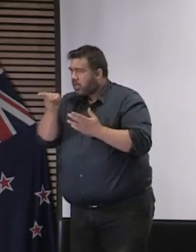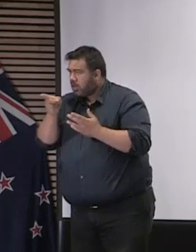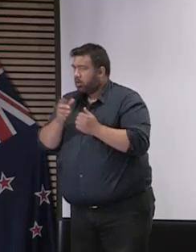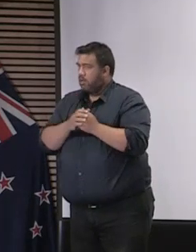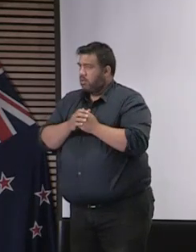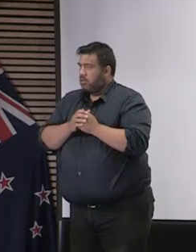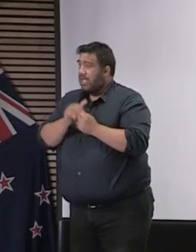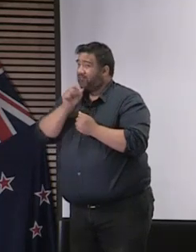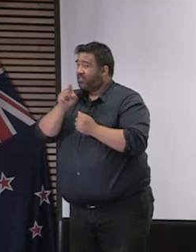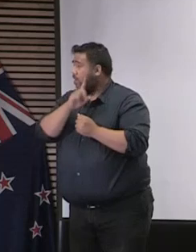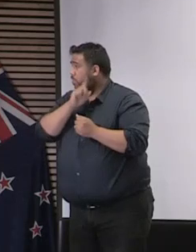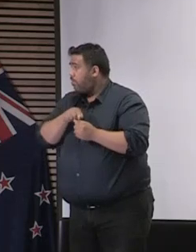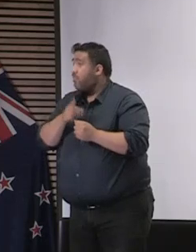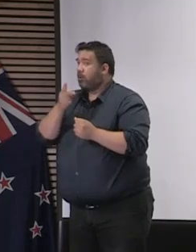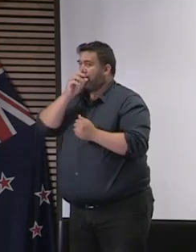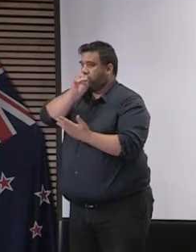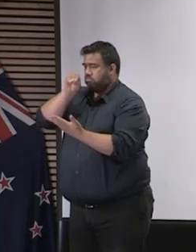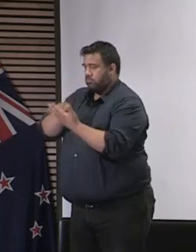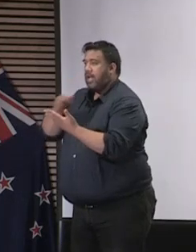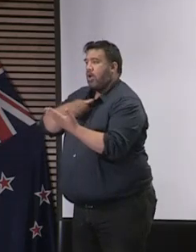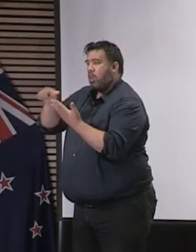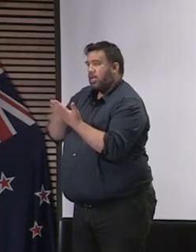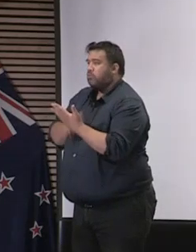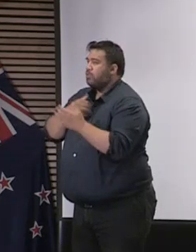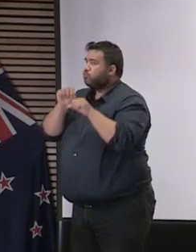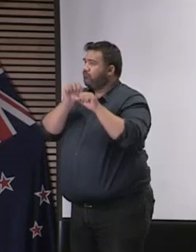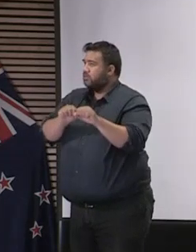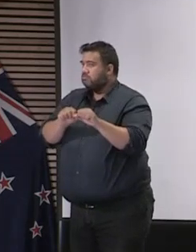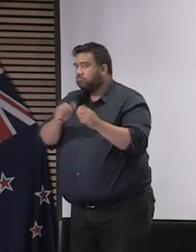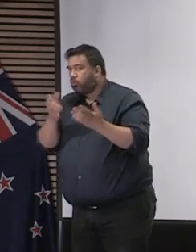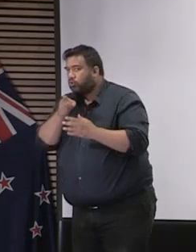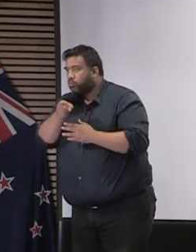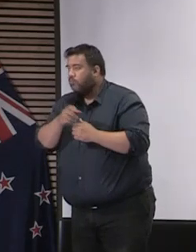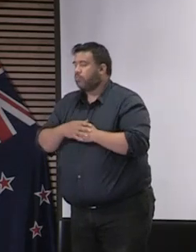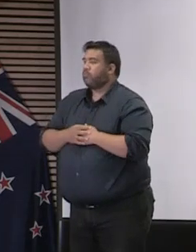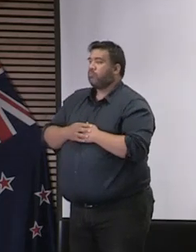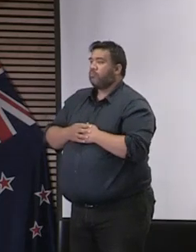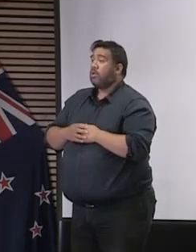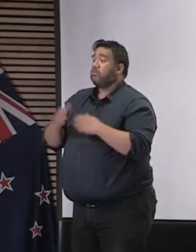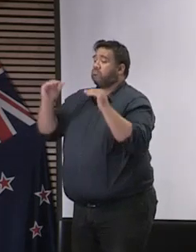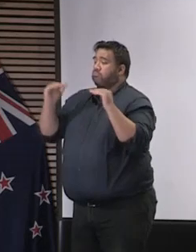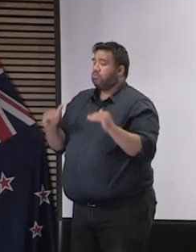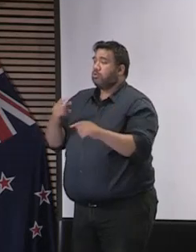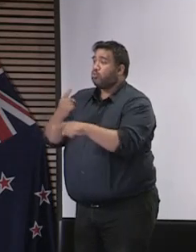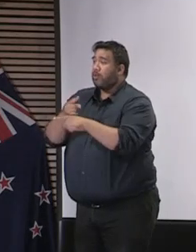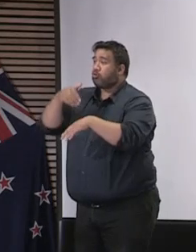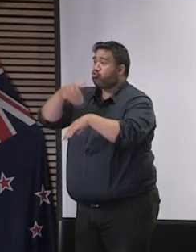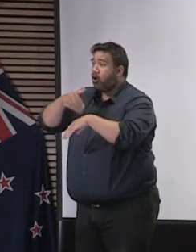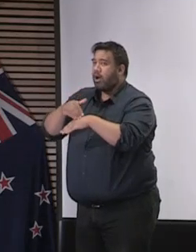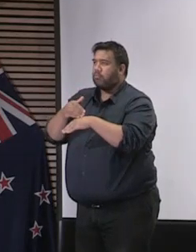us with our understanding of where people are and if they don't engage, who we need to